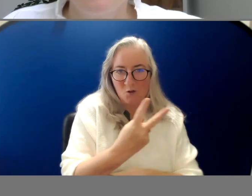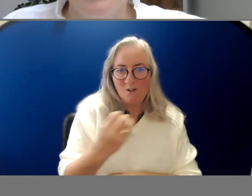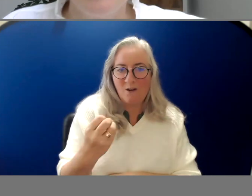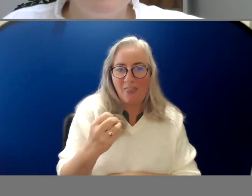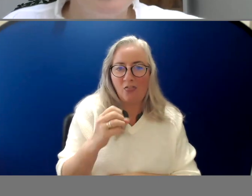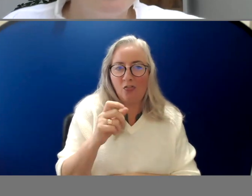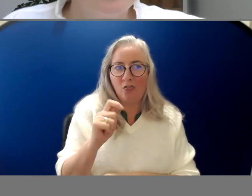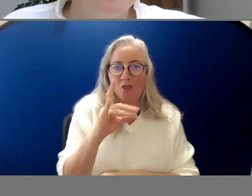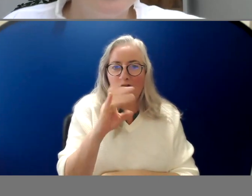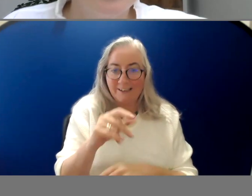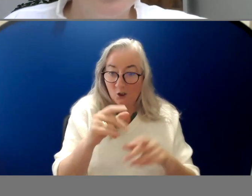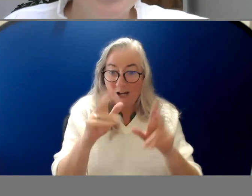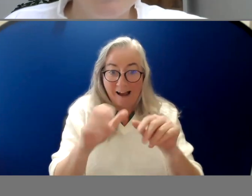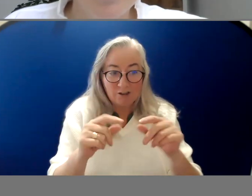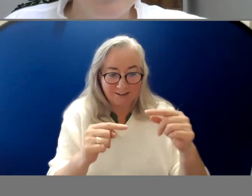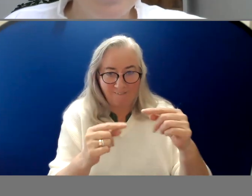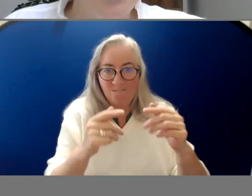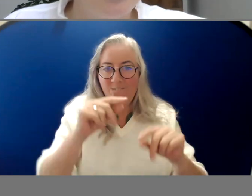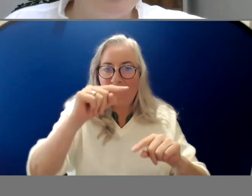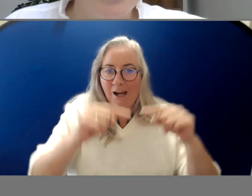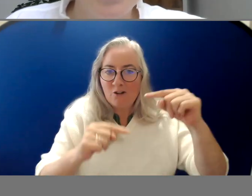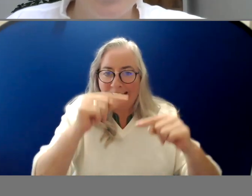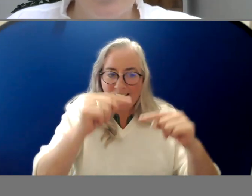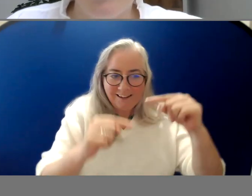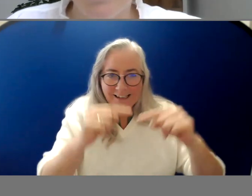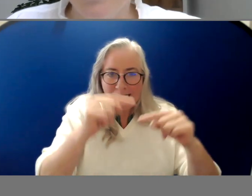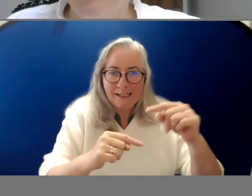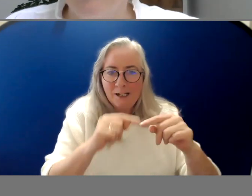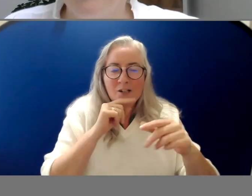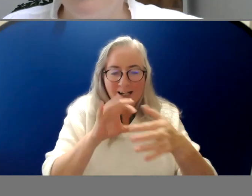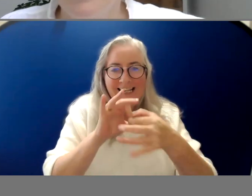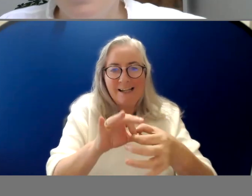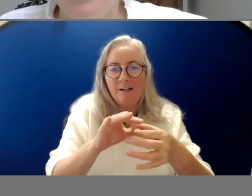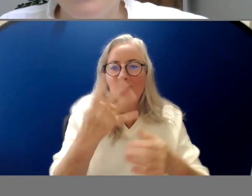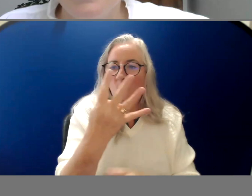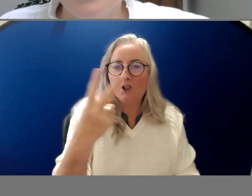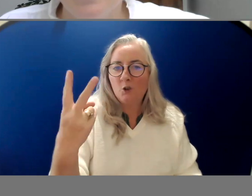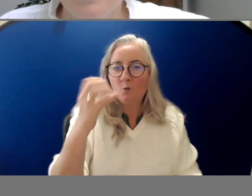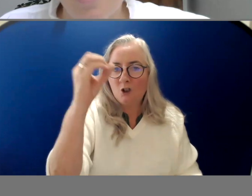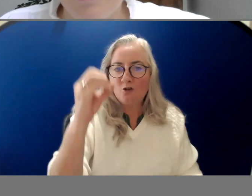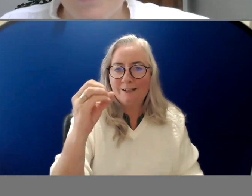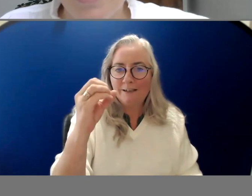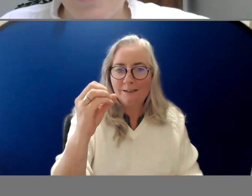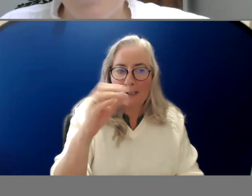now you have to vary one or other of those to meet your 42 degree pitch and this example of a stairs